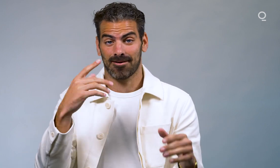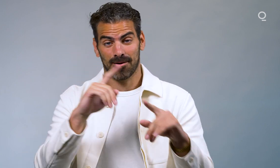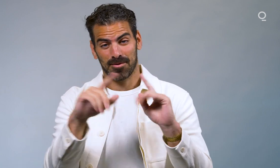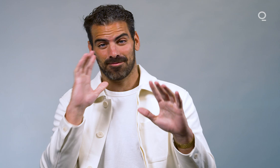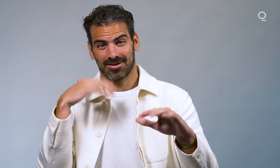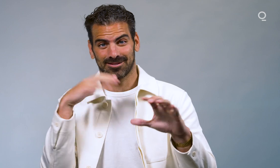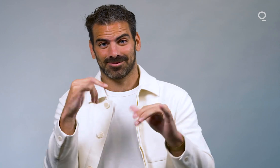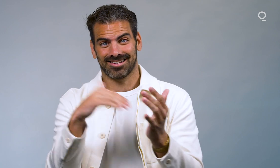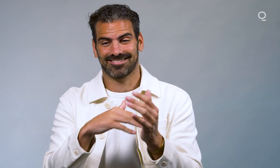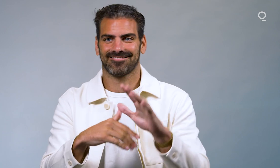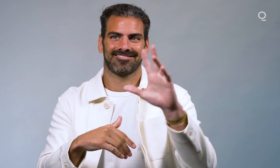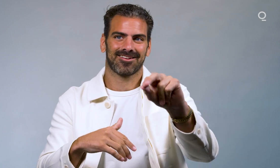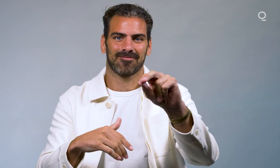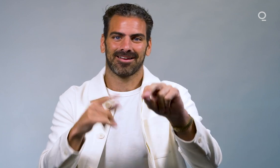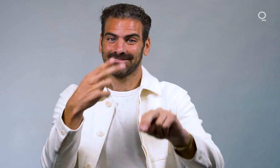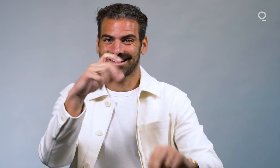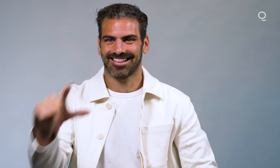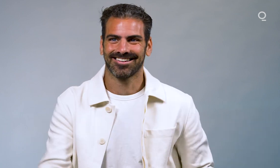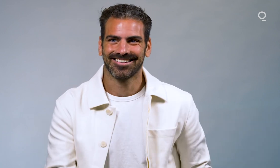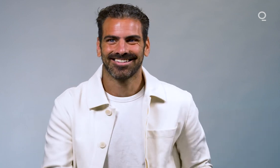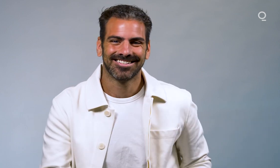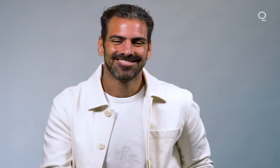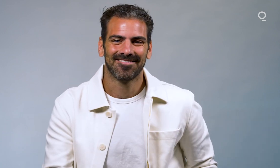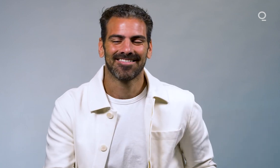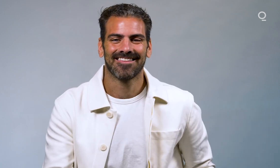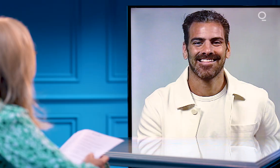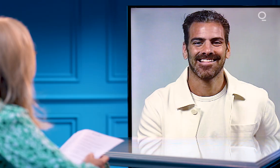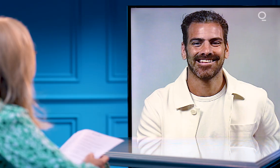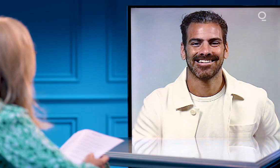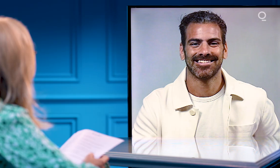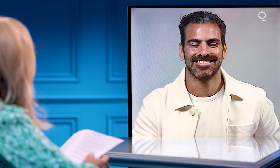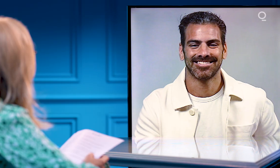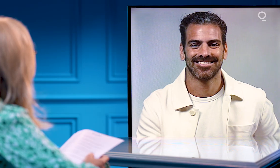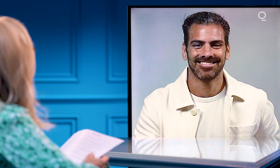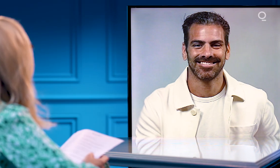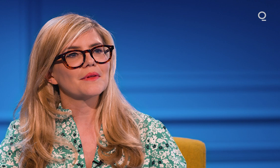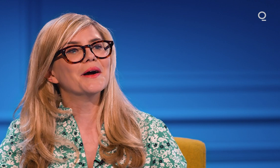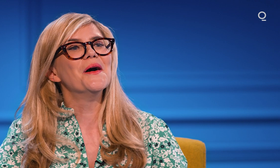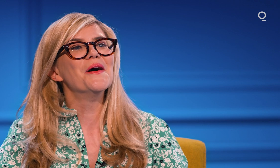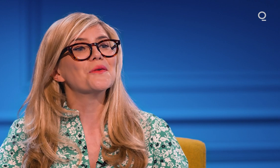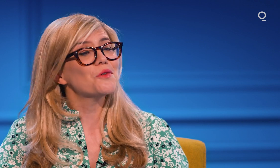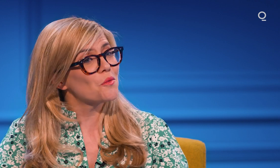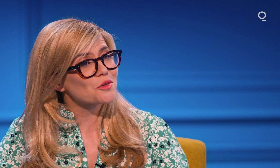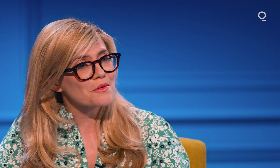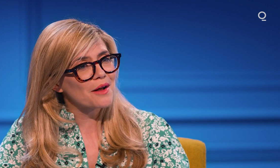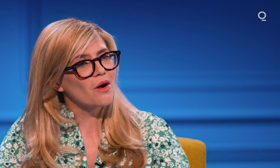But I survived through four months of it. And would I do it again? No, I'd rather not walk through hell. Not walk through hell?